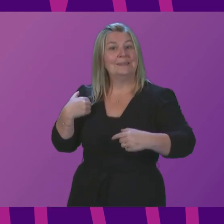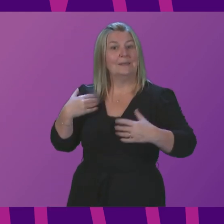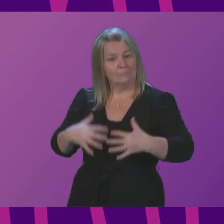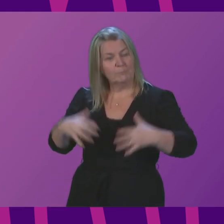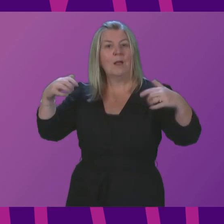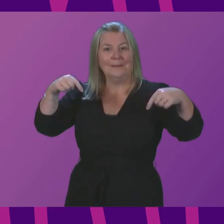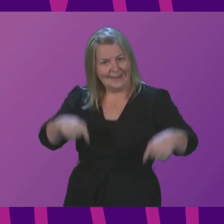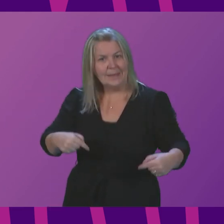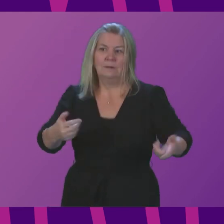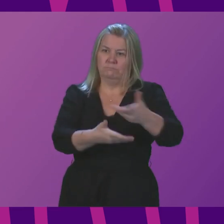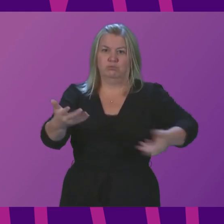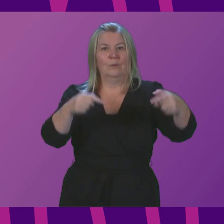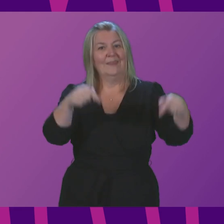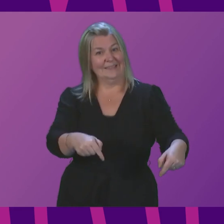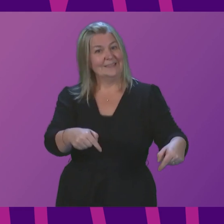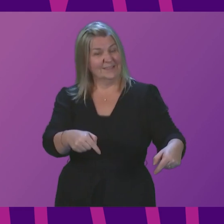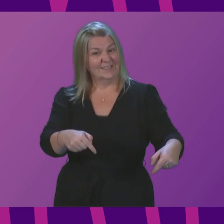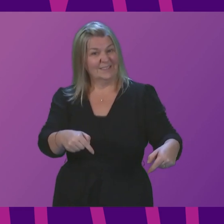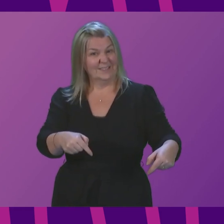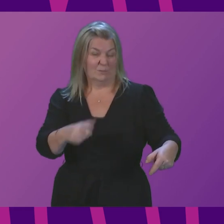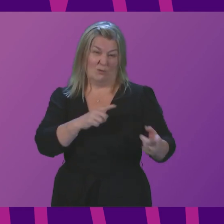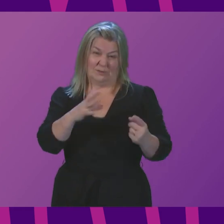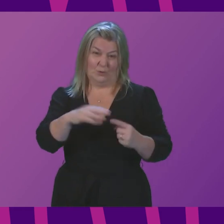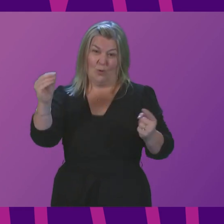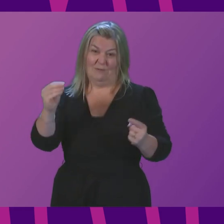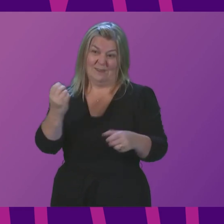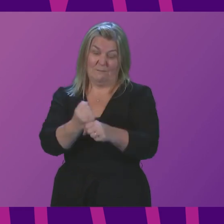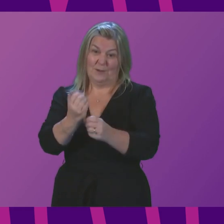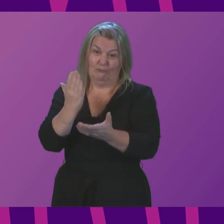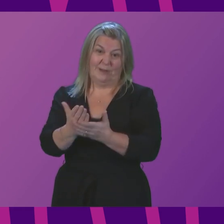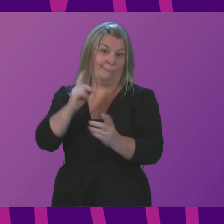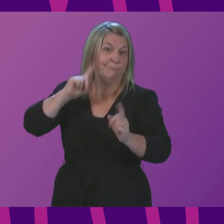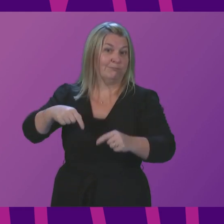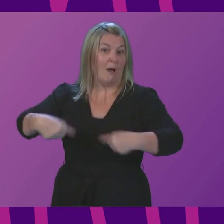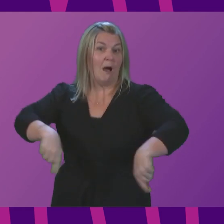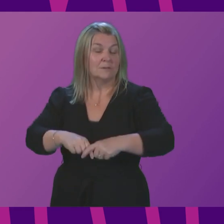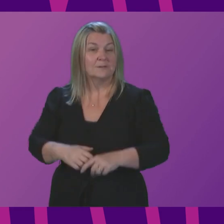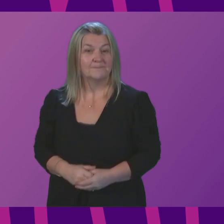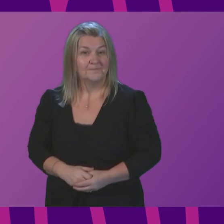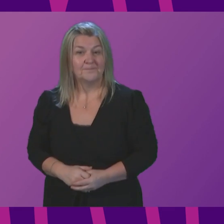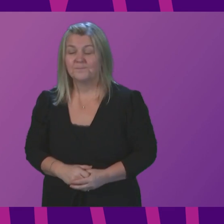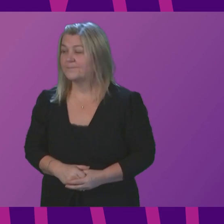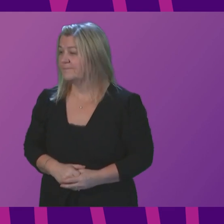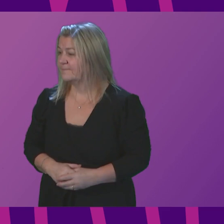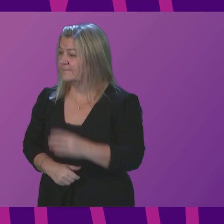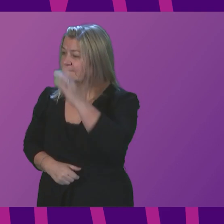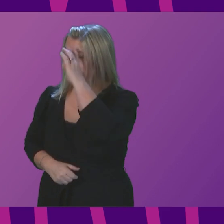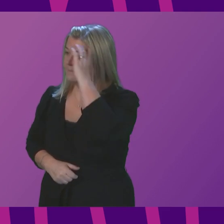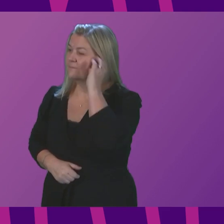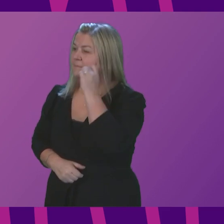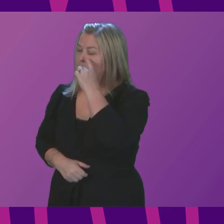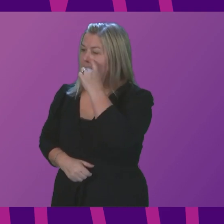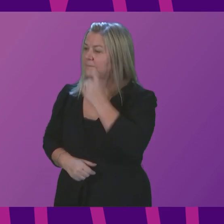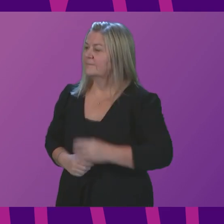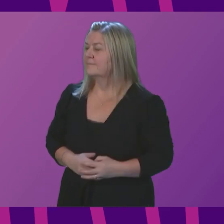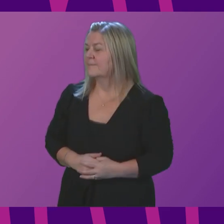sticking plaster in response to the actions—or inactions—of the Tory Government at Westminster.